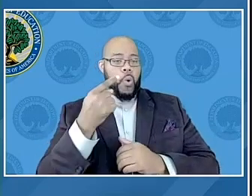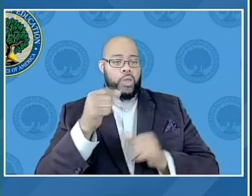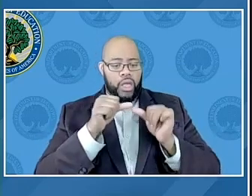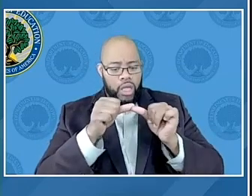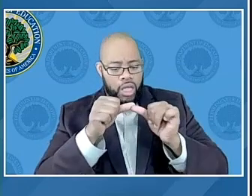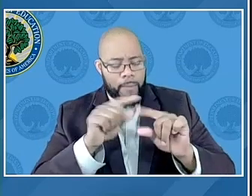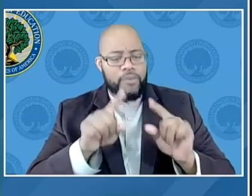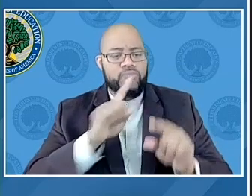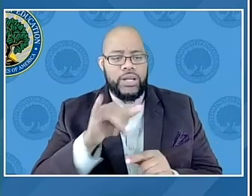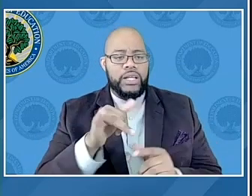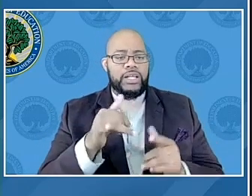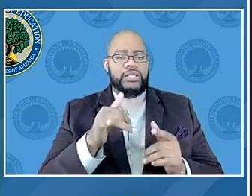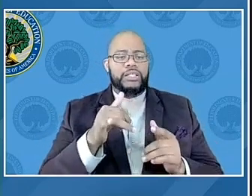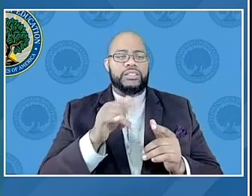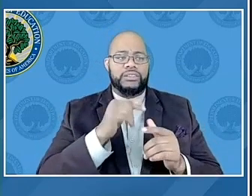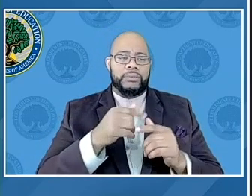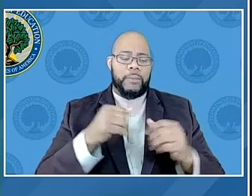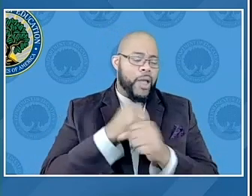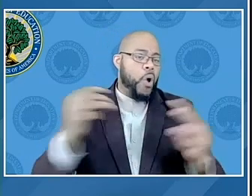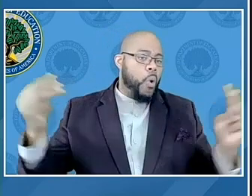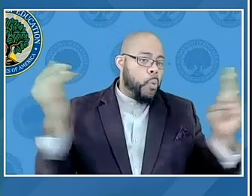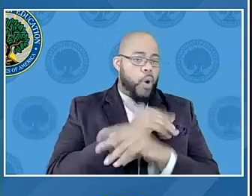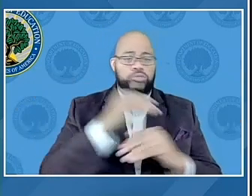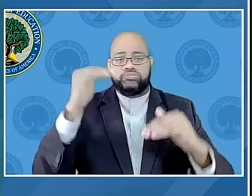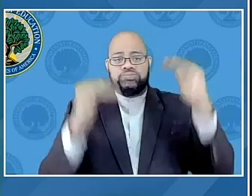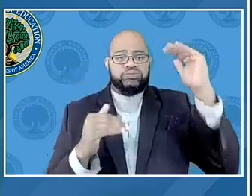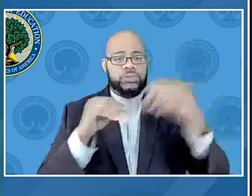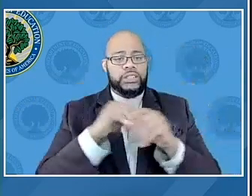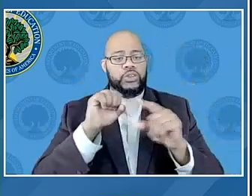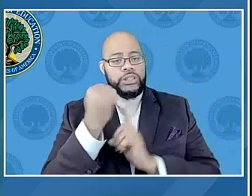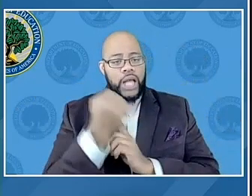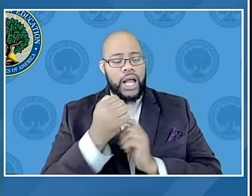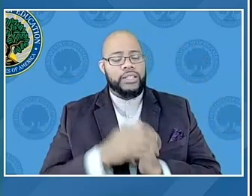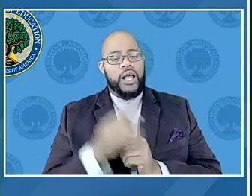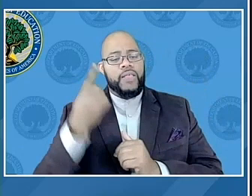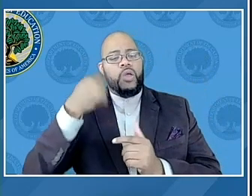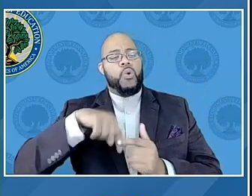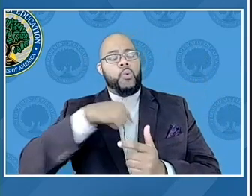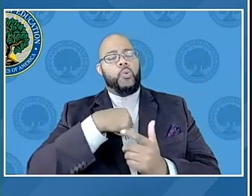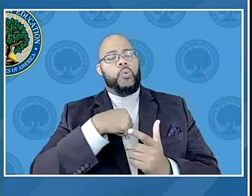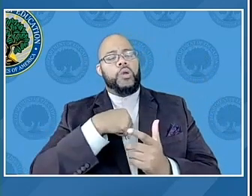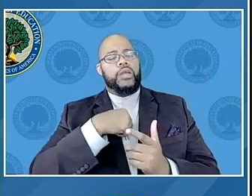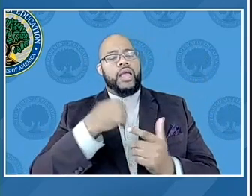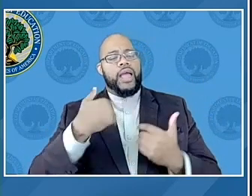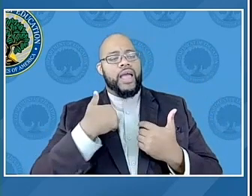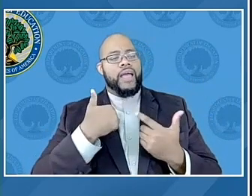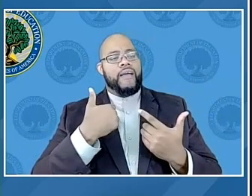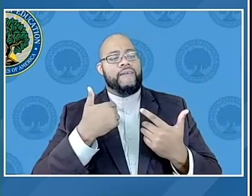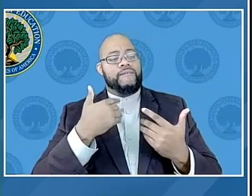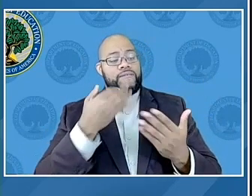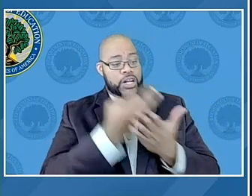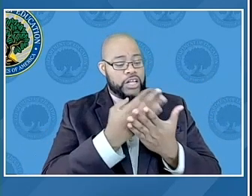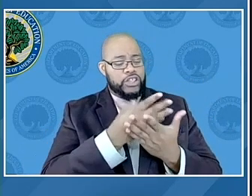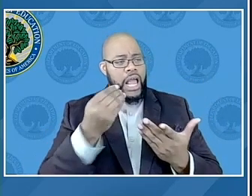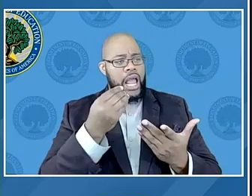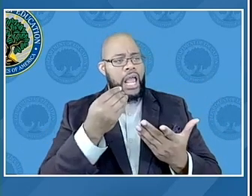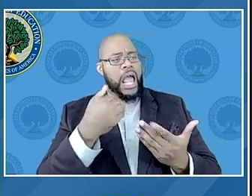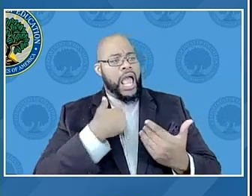exacerbating inequities in our society. And I think we have both a financial and a moral responsibility to do something about